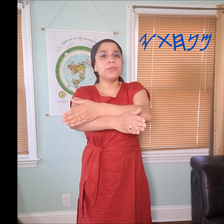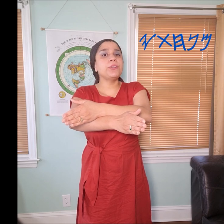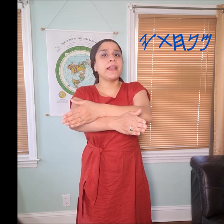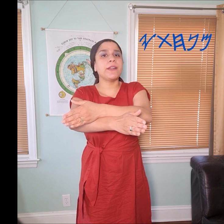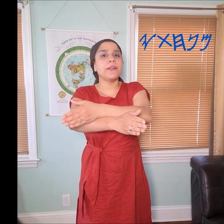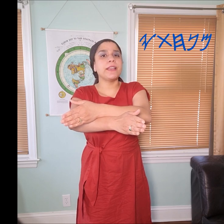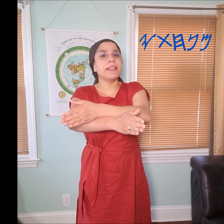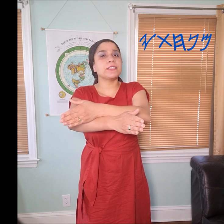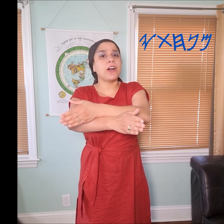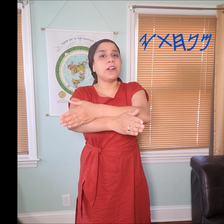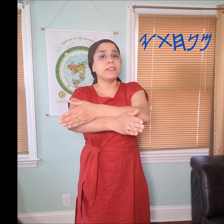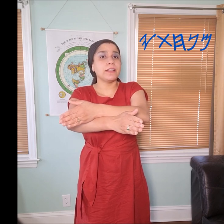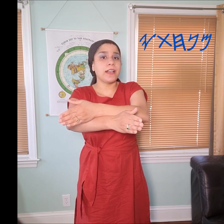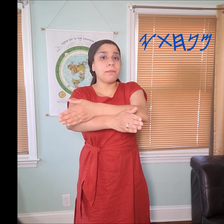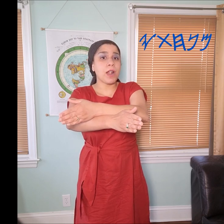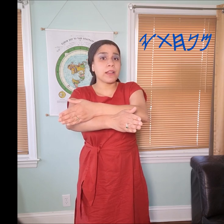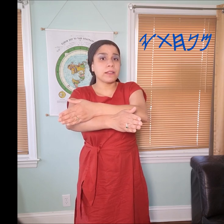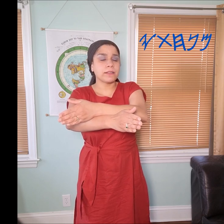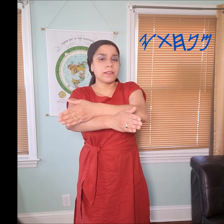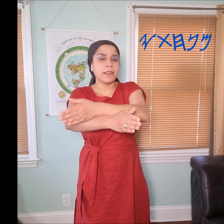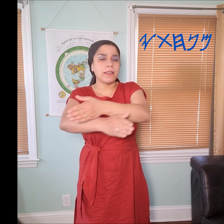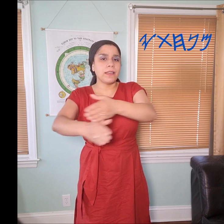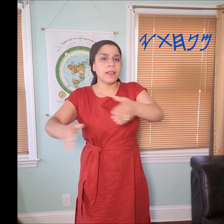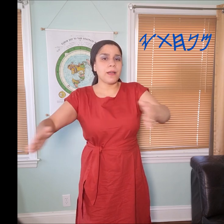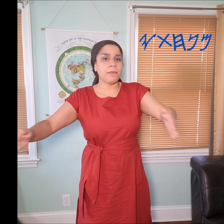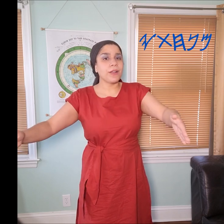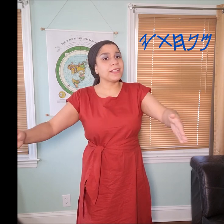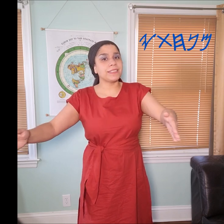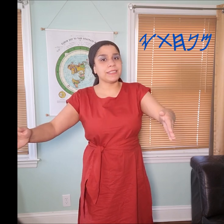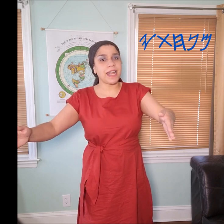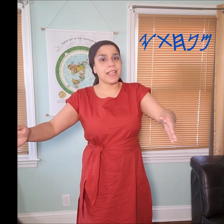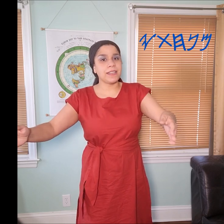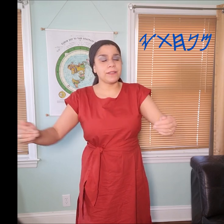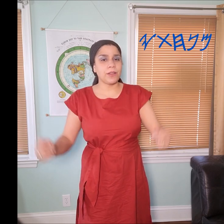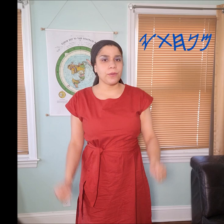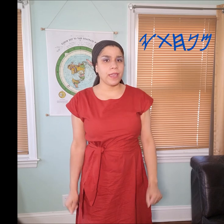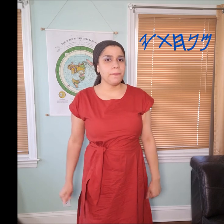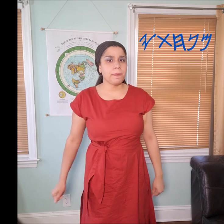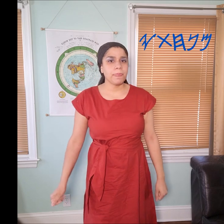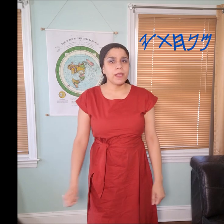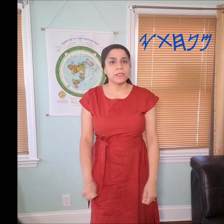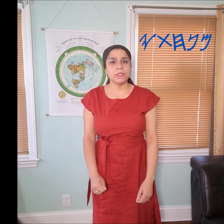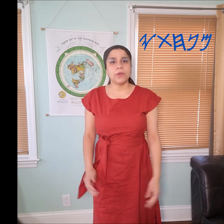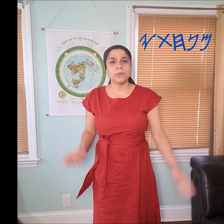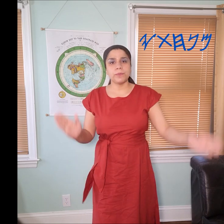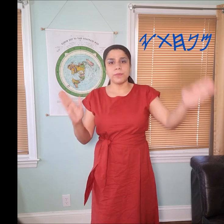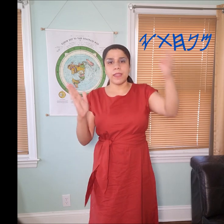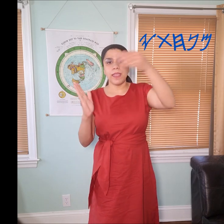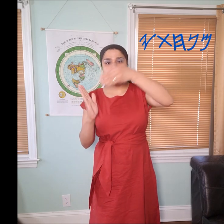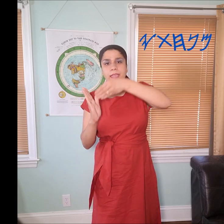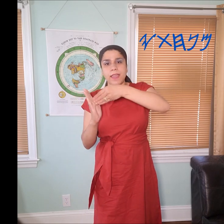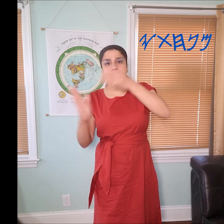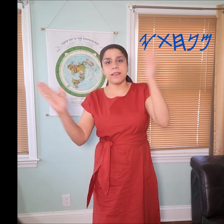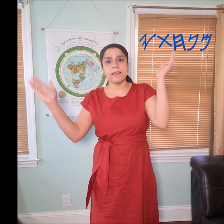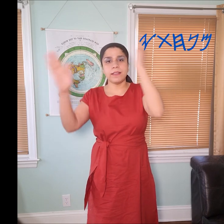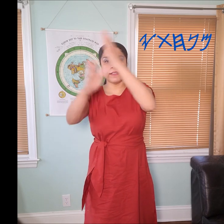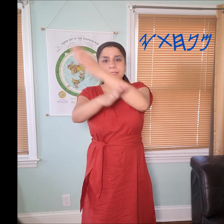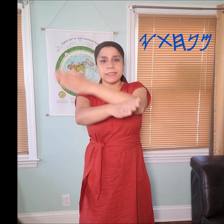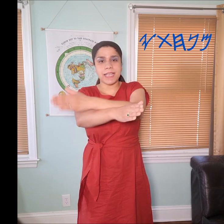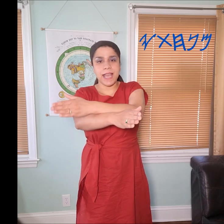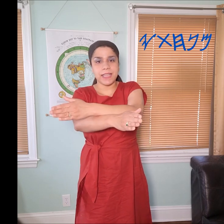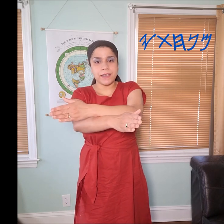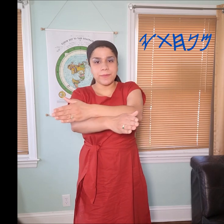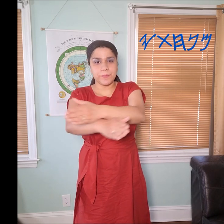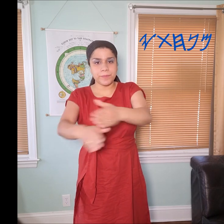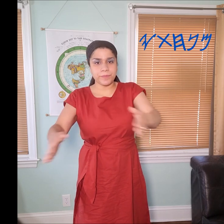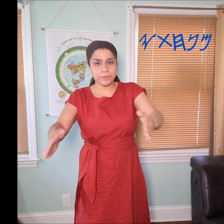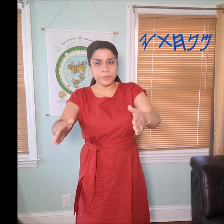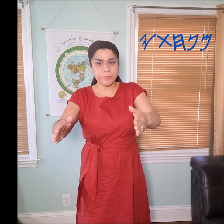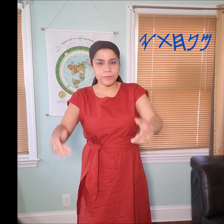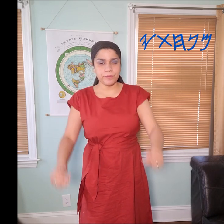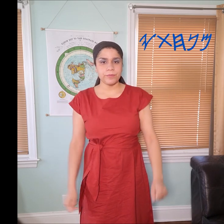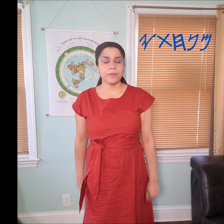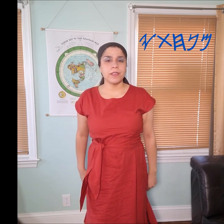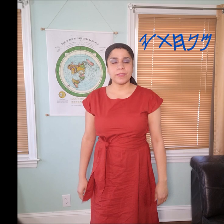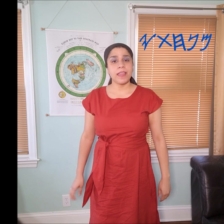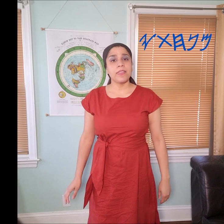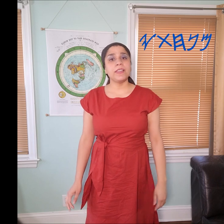The "𐤕 thu" symbol is called a mark, a mark is a sign, okay so = hand sign.